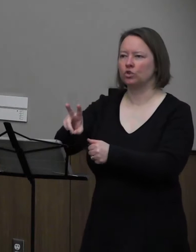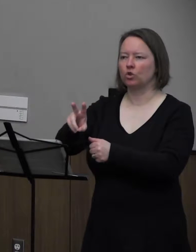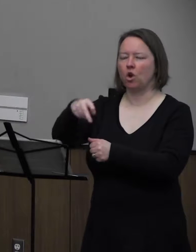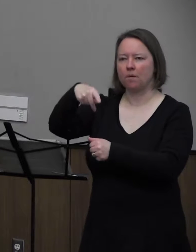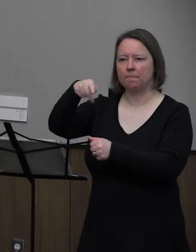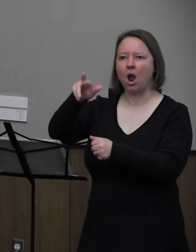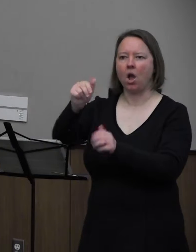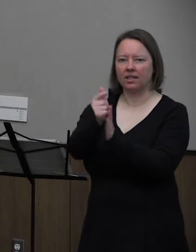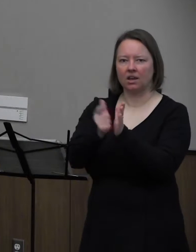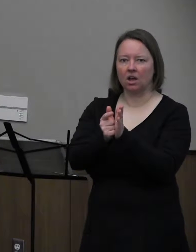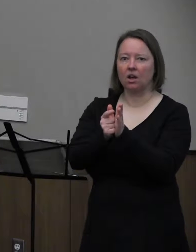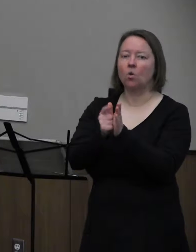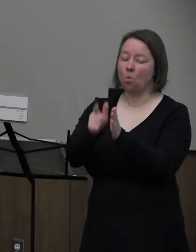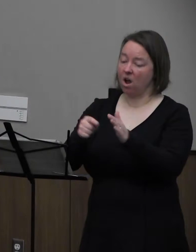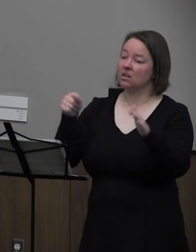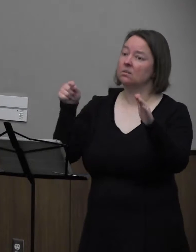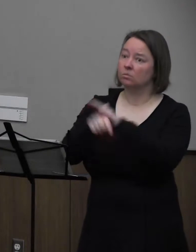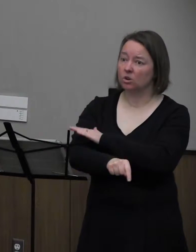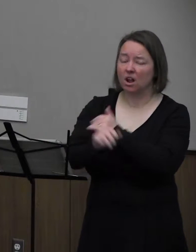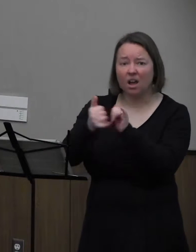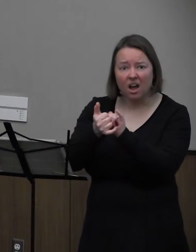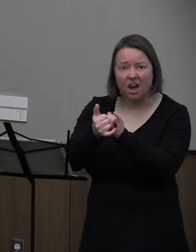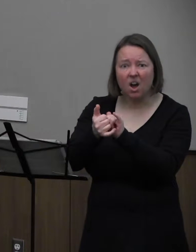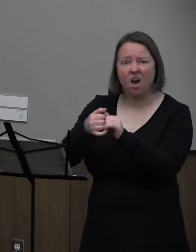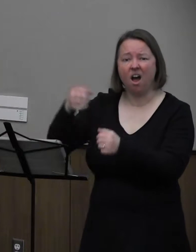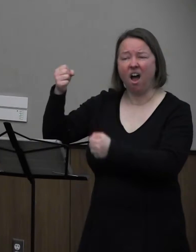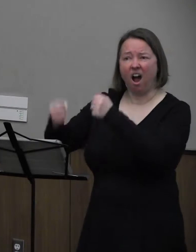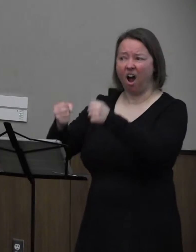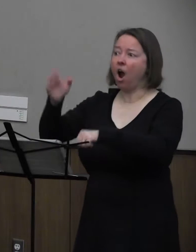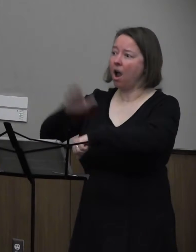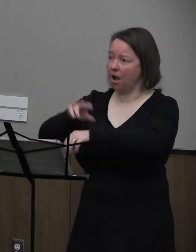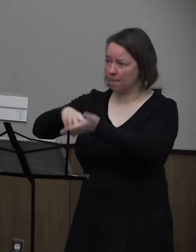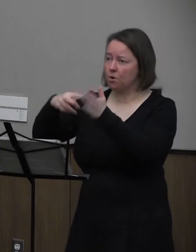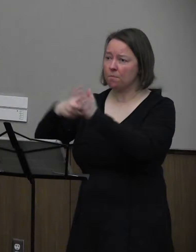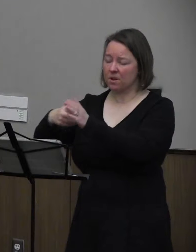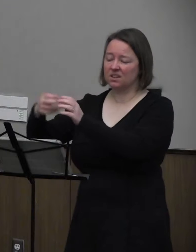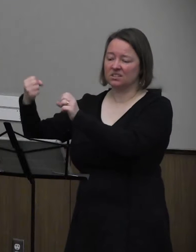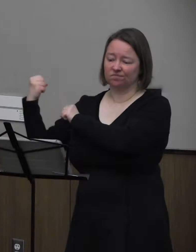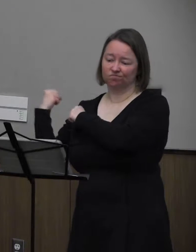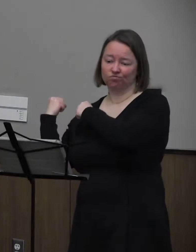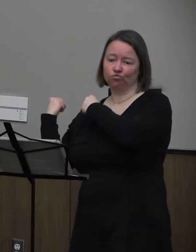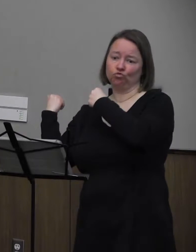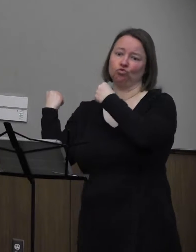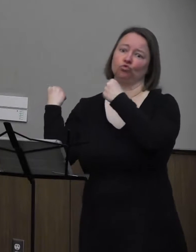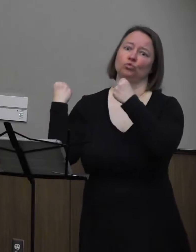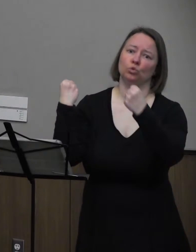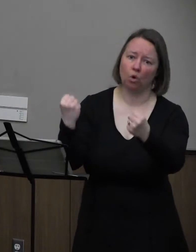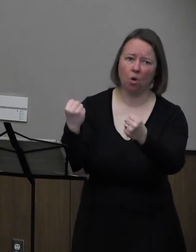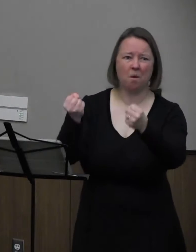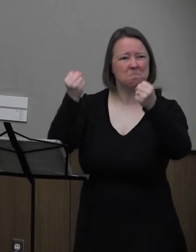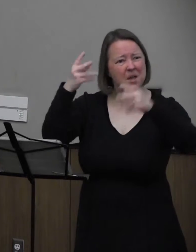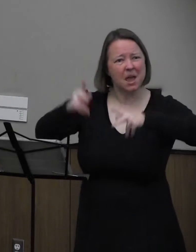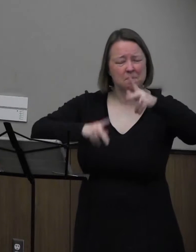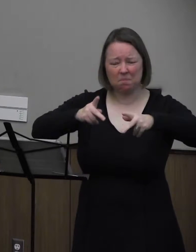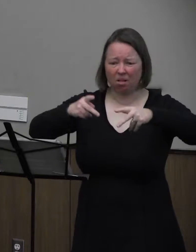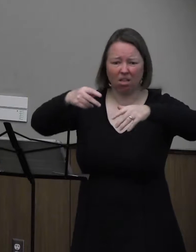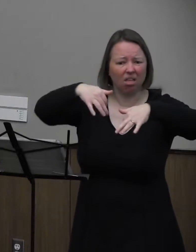was murdered after a car intentionally drove into the crowd of counter-protesters,